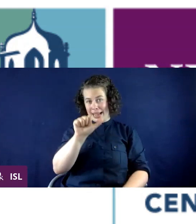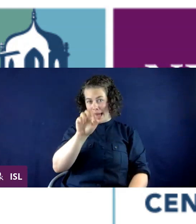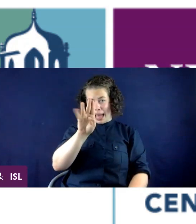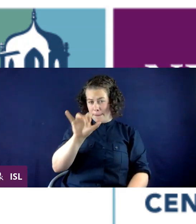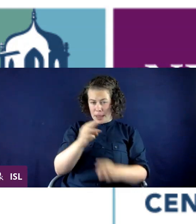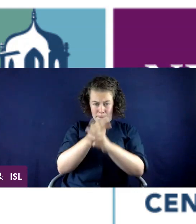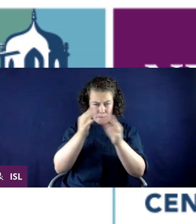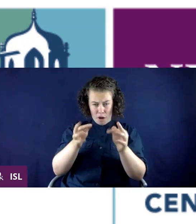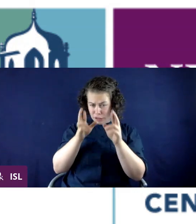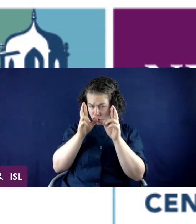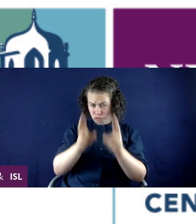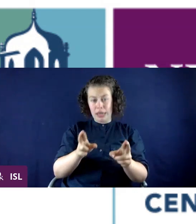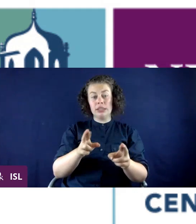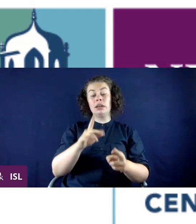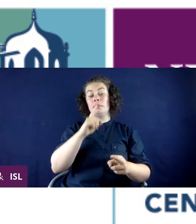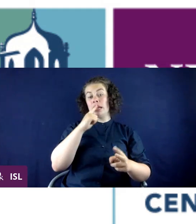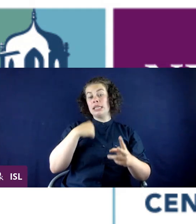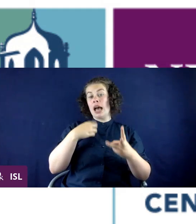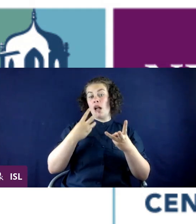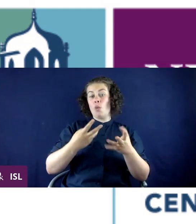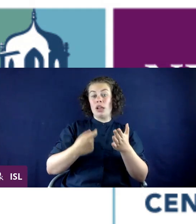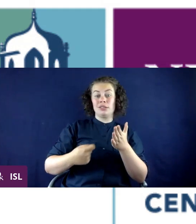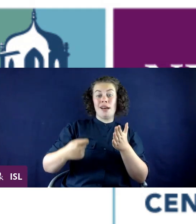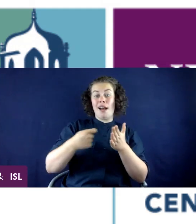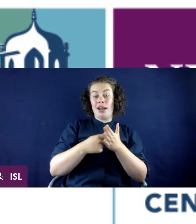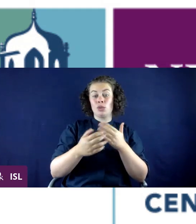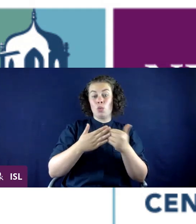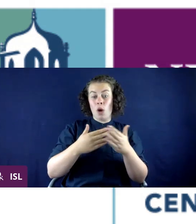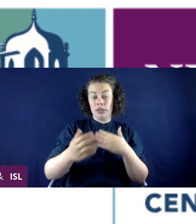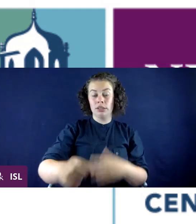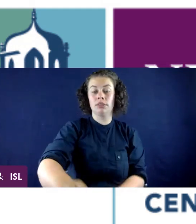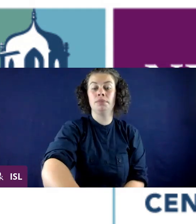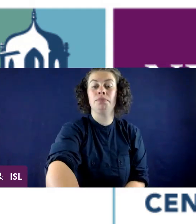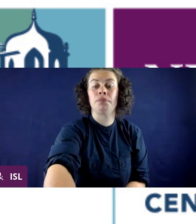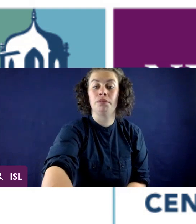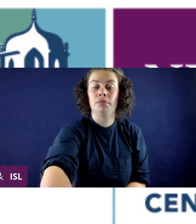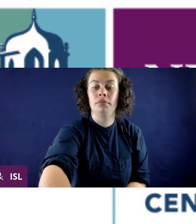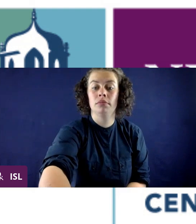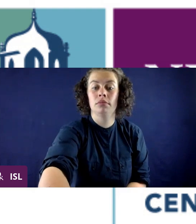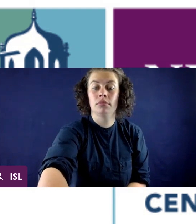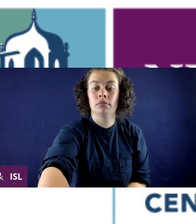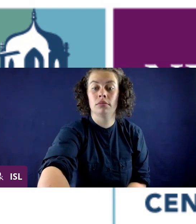The only thing I would like to contribute is that, in terms of being an advocate for these